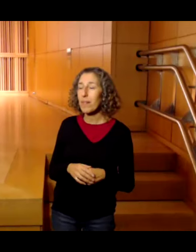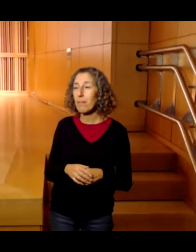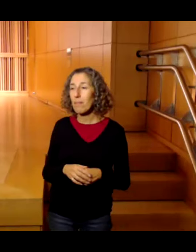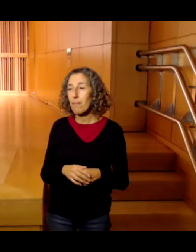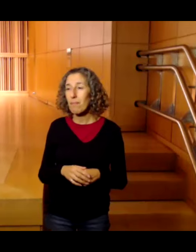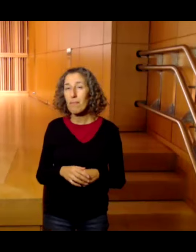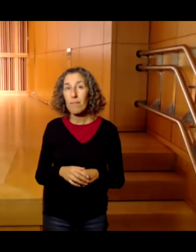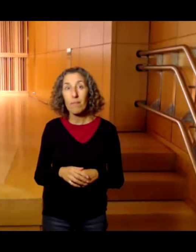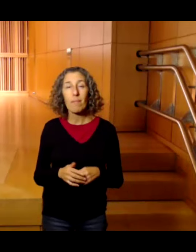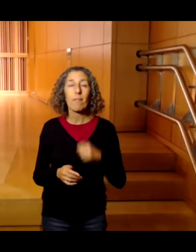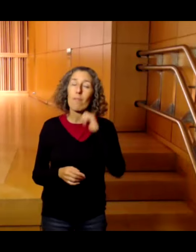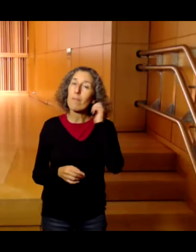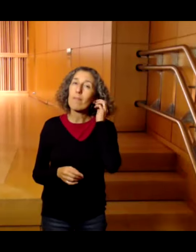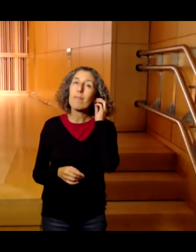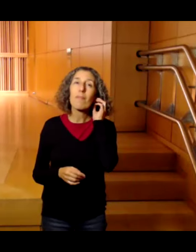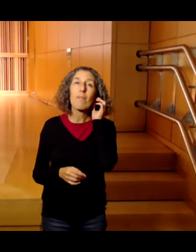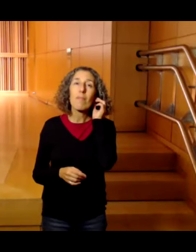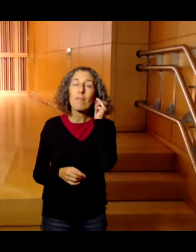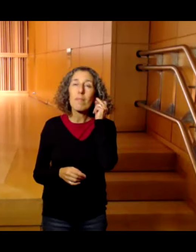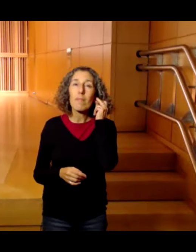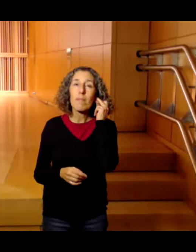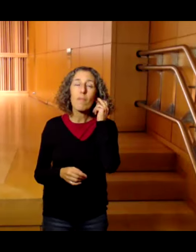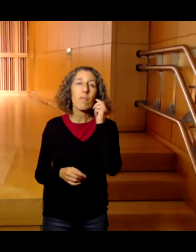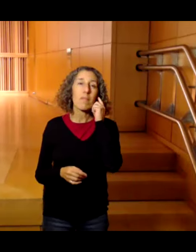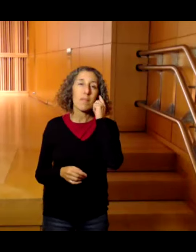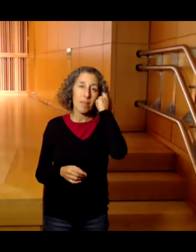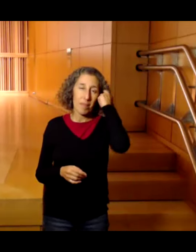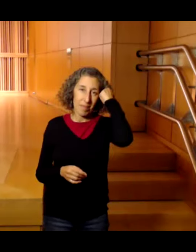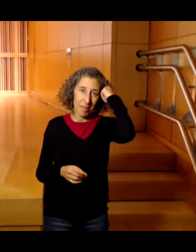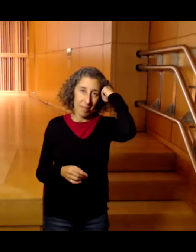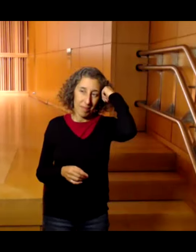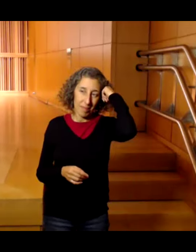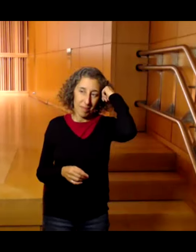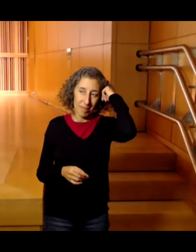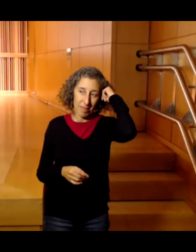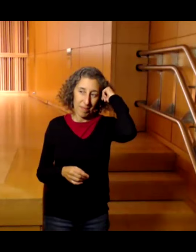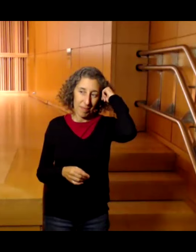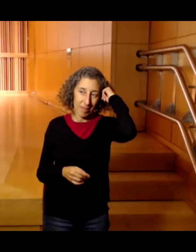And I also wanted to thank the audience. I'm in a good mood.